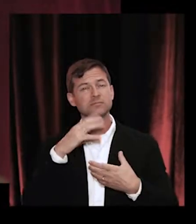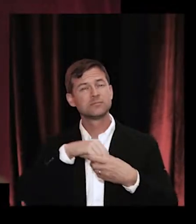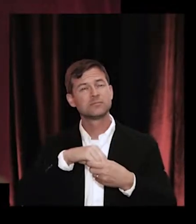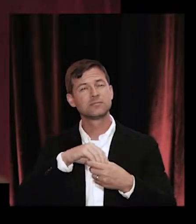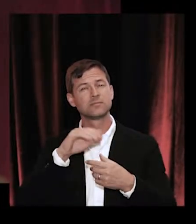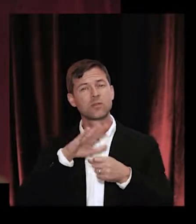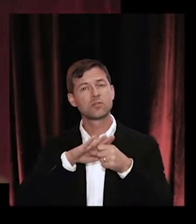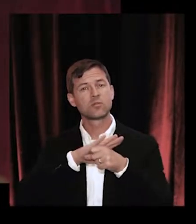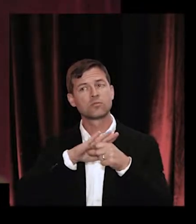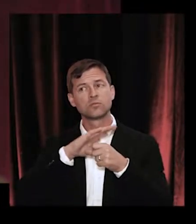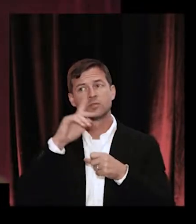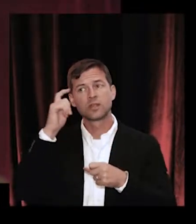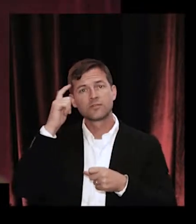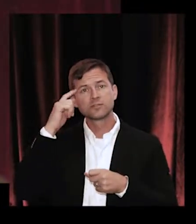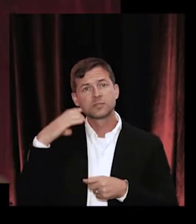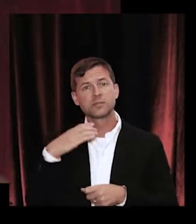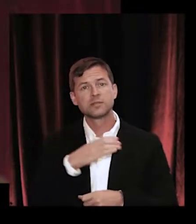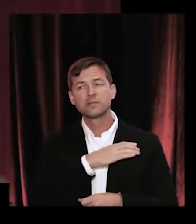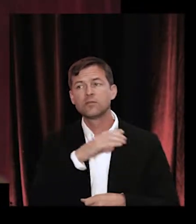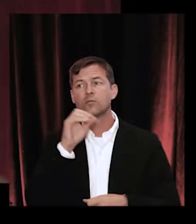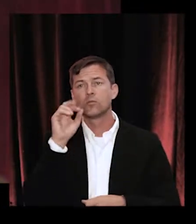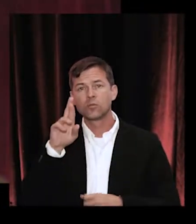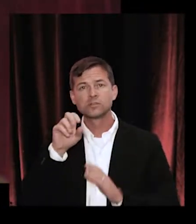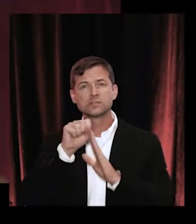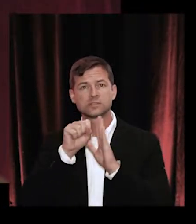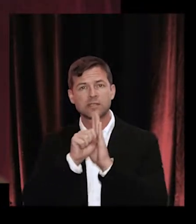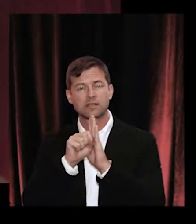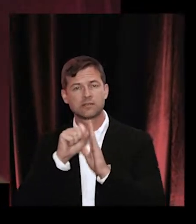committee or the state governor’s committee for the Employment of People